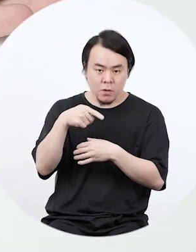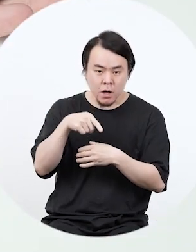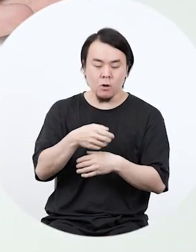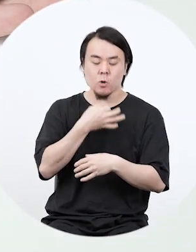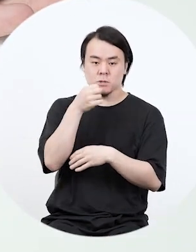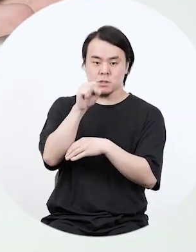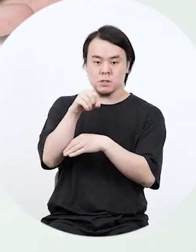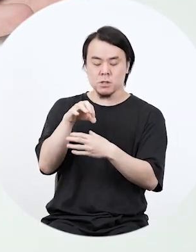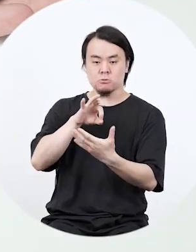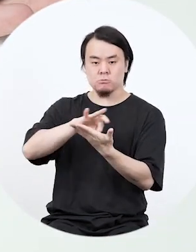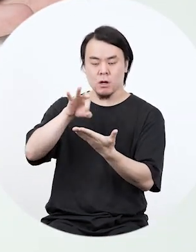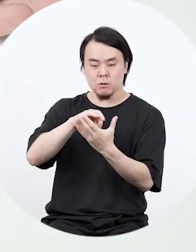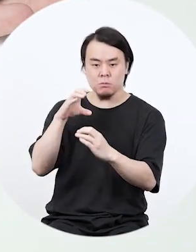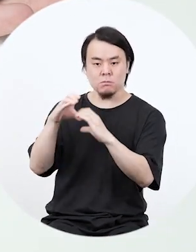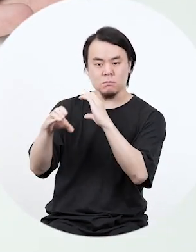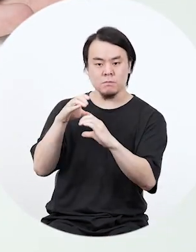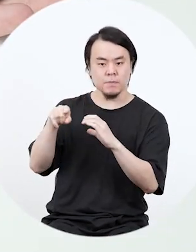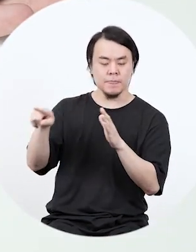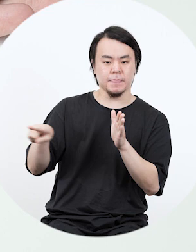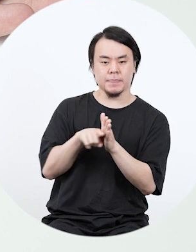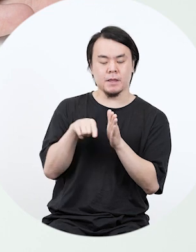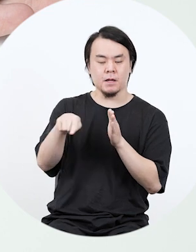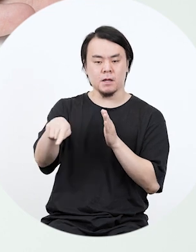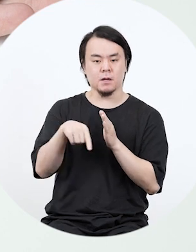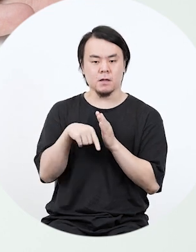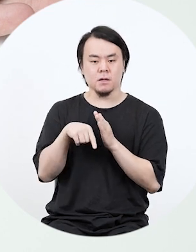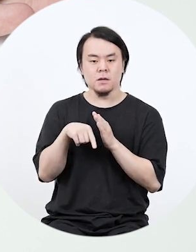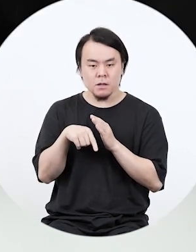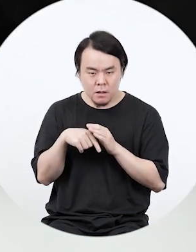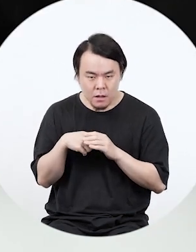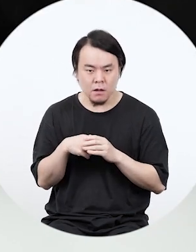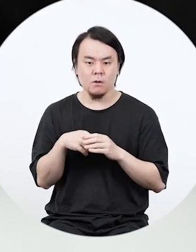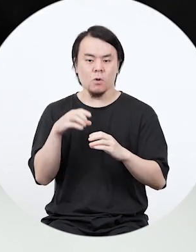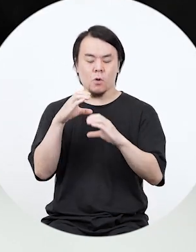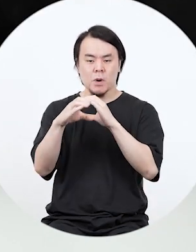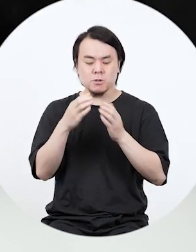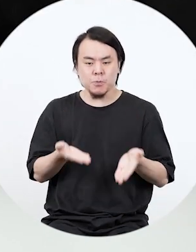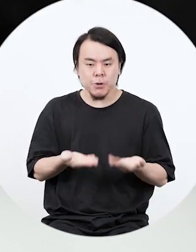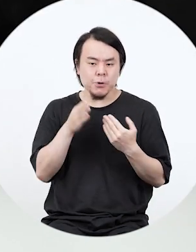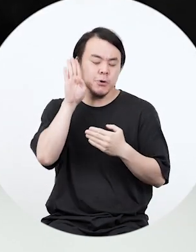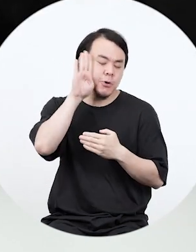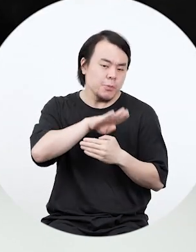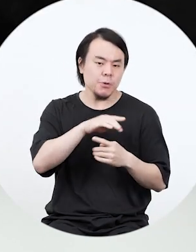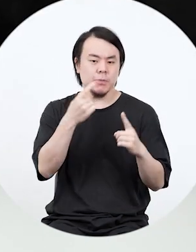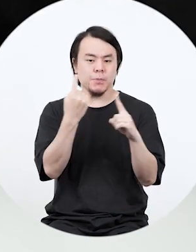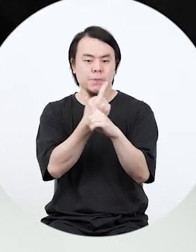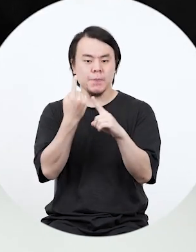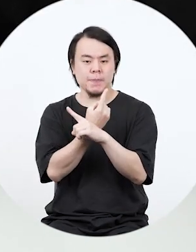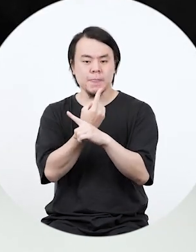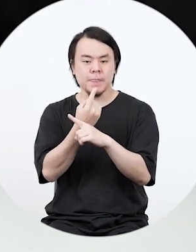or to communicate using a voice recognition app on a smartphone. Although the ease and the speed of communication was improved,